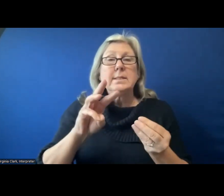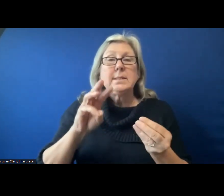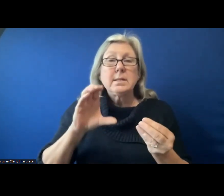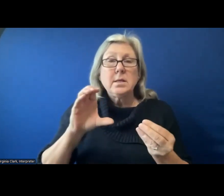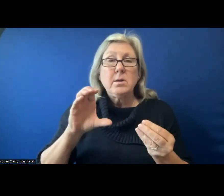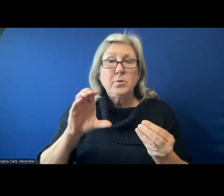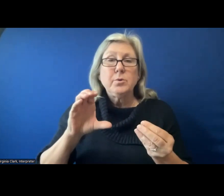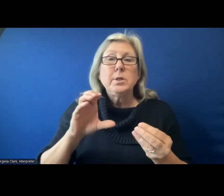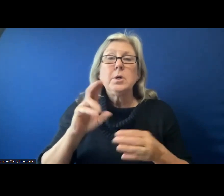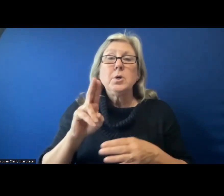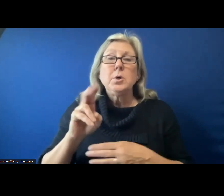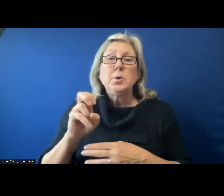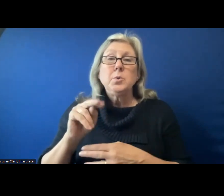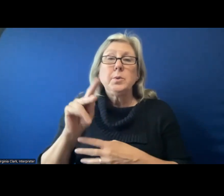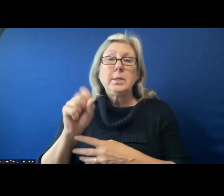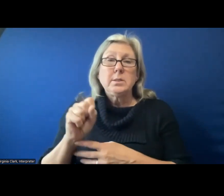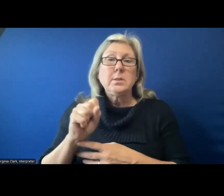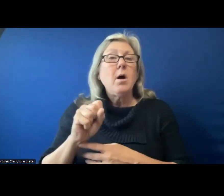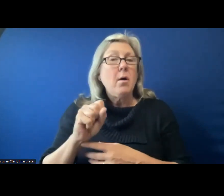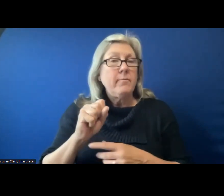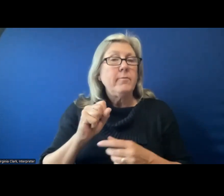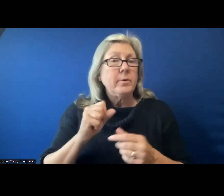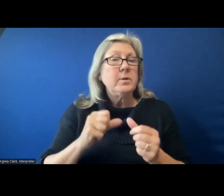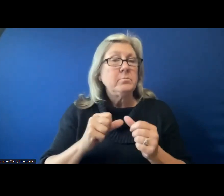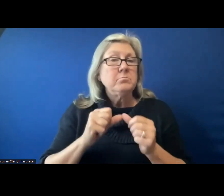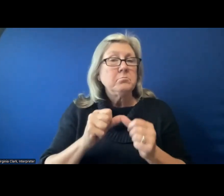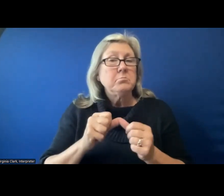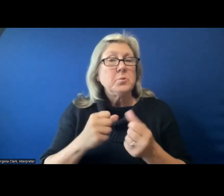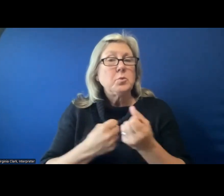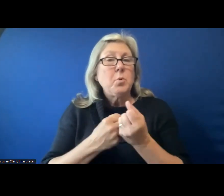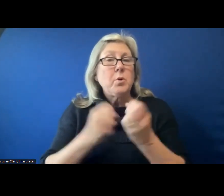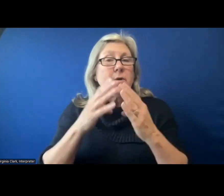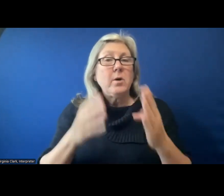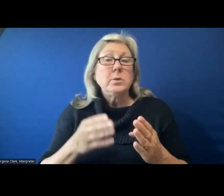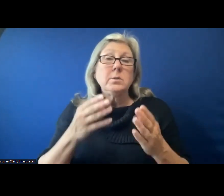housing for people already in services with intellectual and developmental disabilities.